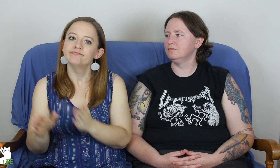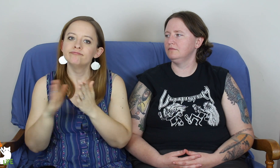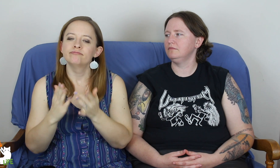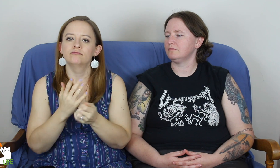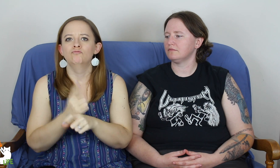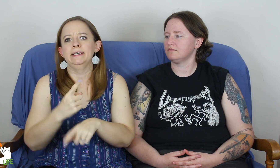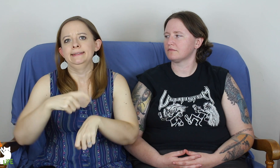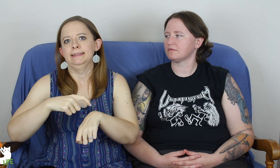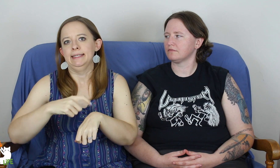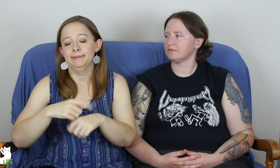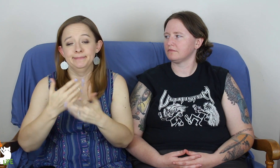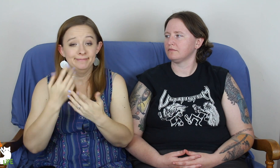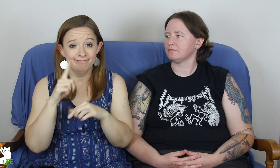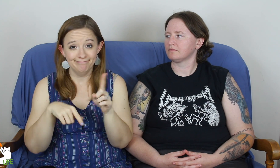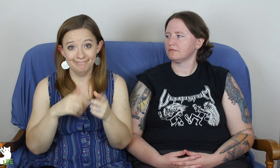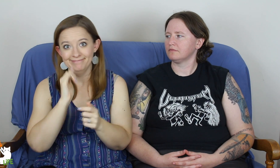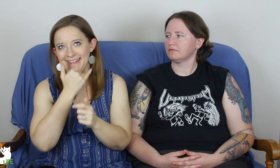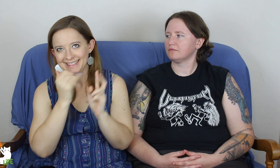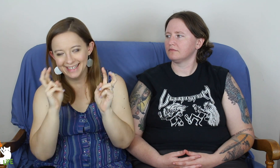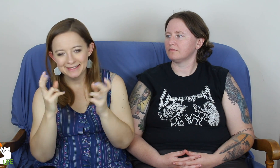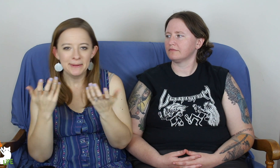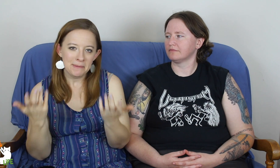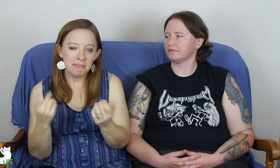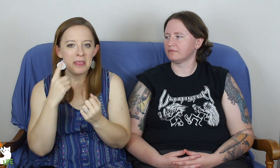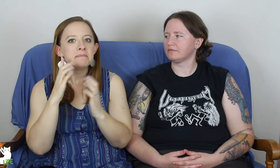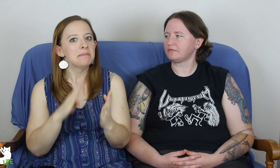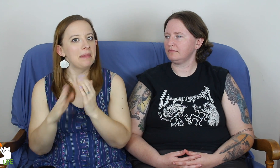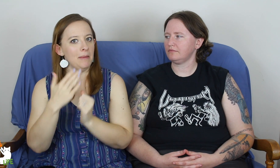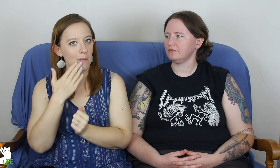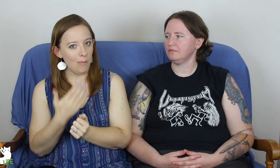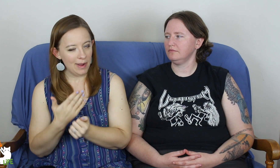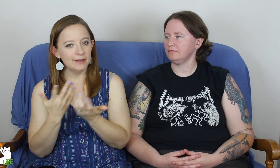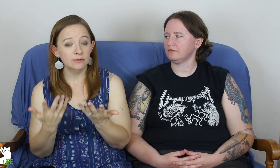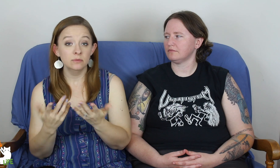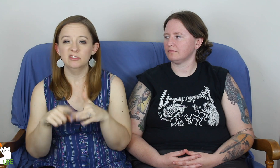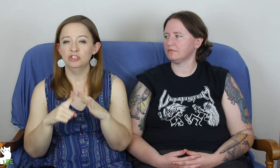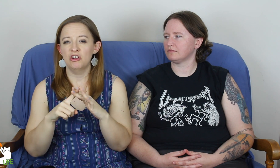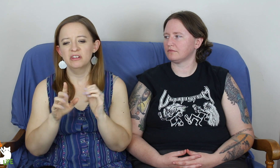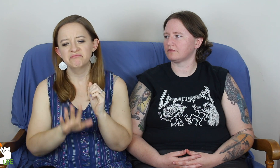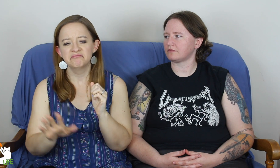We decided we wanted to prepare for the right time because we can't have an "accident" so to speak. So we wanted to plan well.